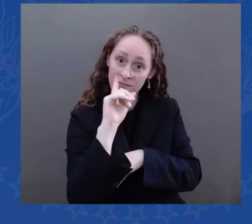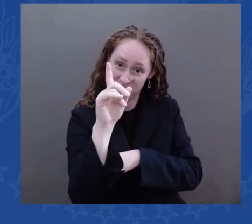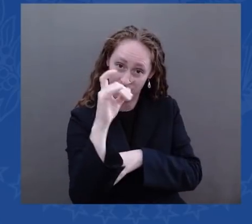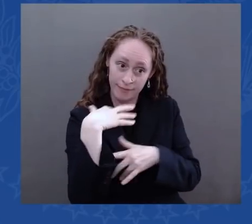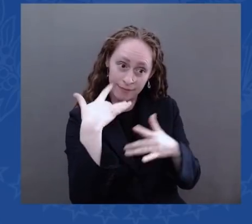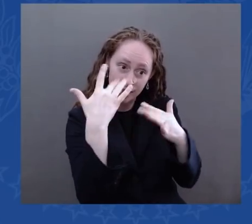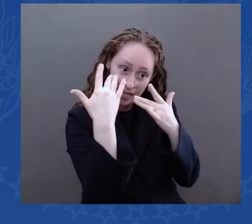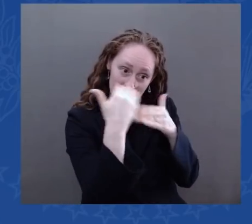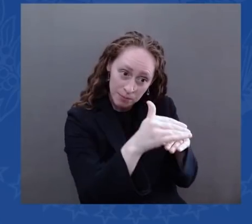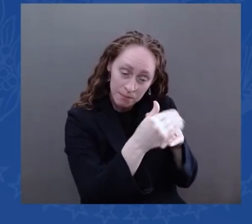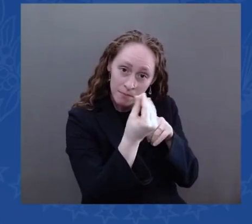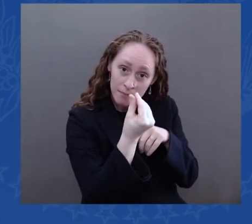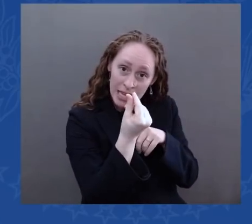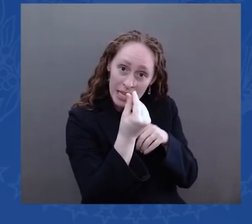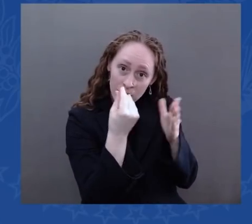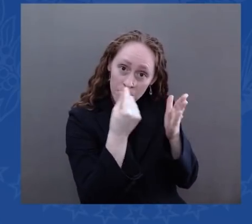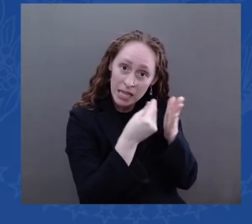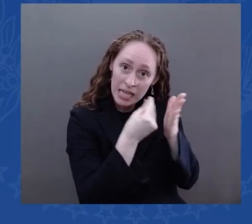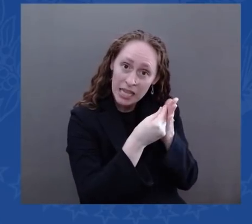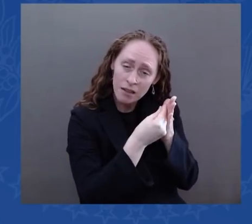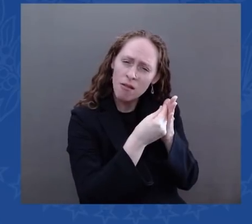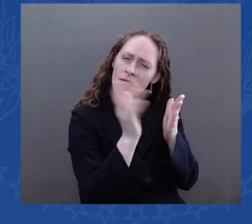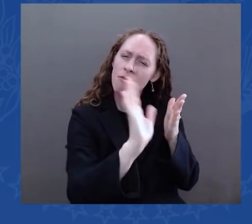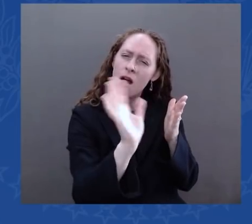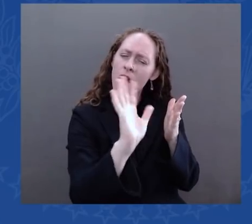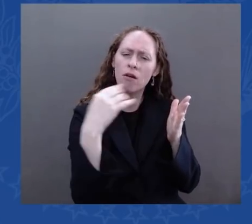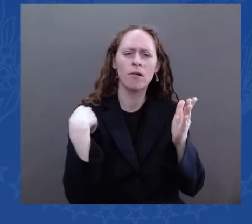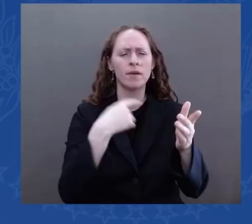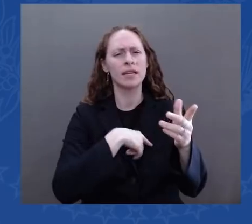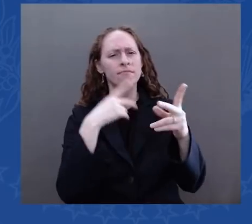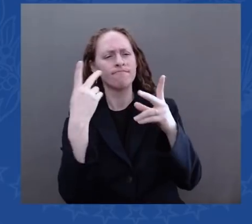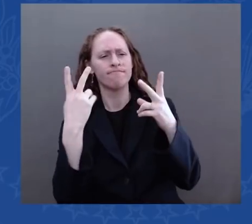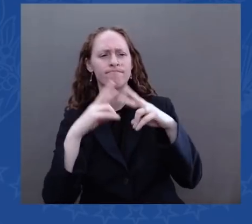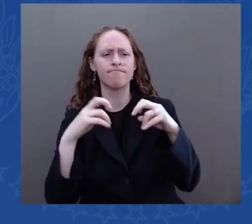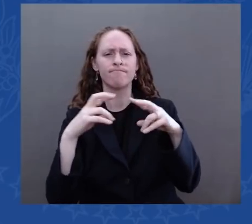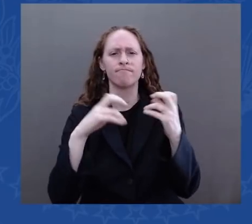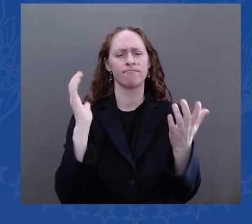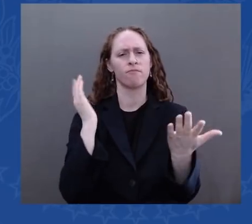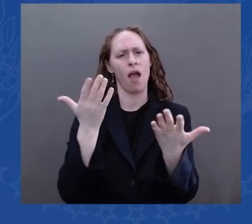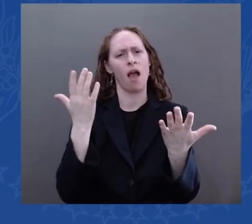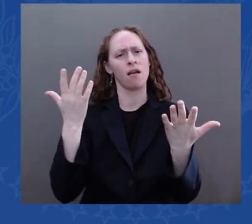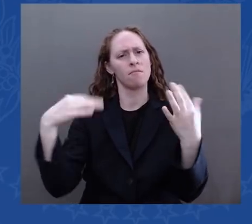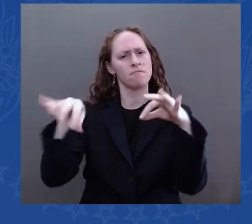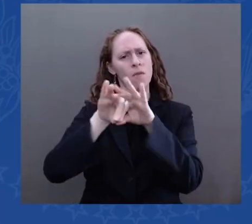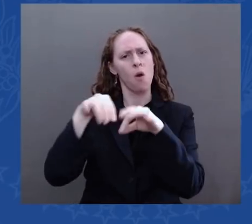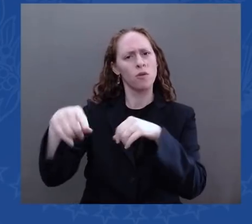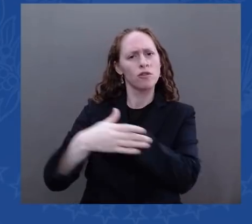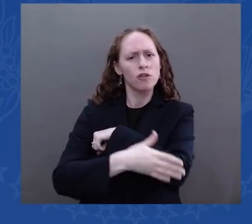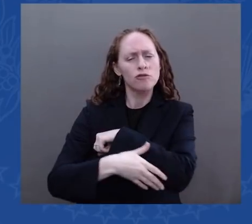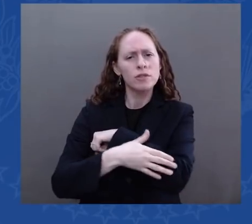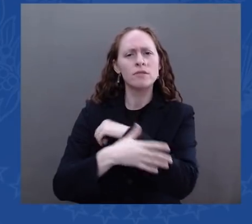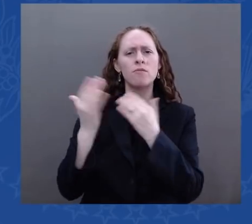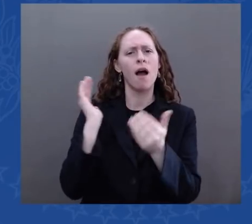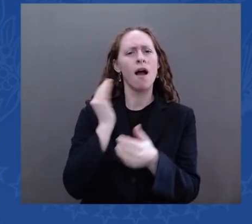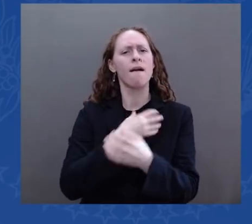and the type of future we want to leave our kids. And from day one, the President has been clear that my job as OMB director